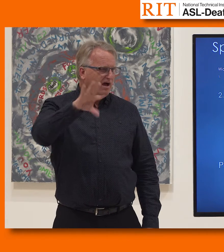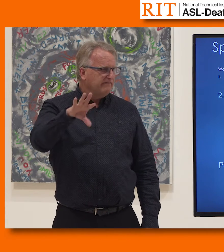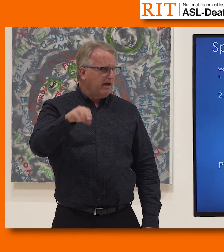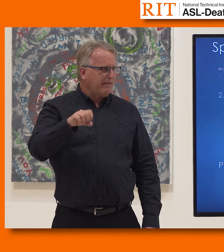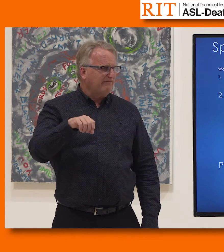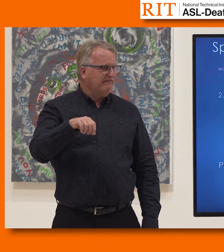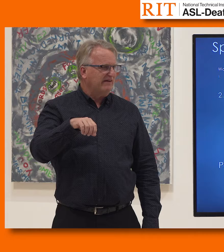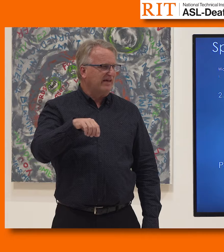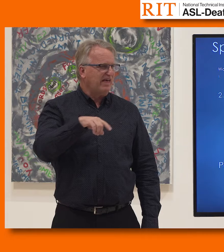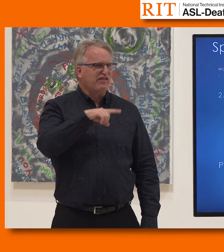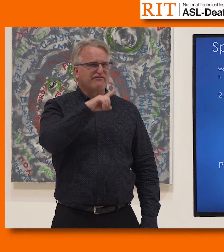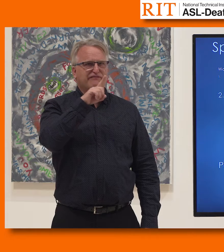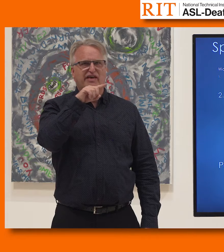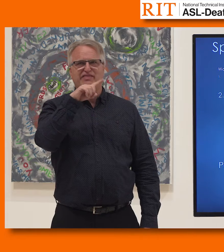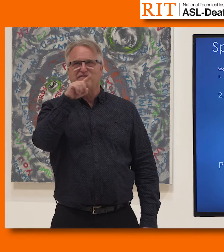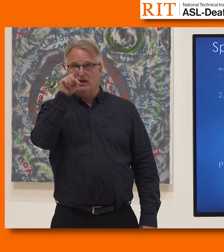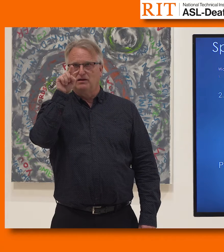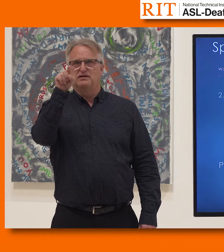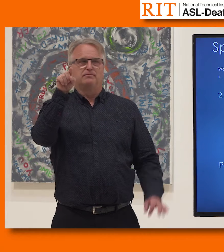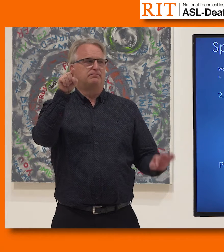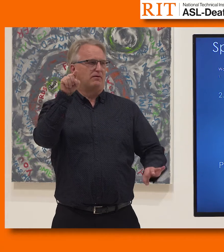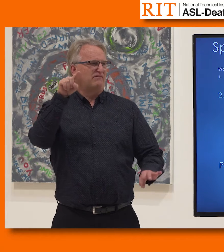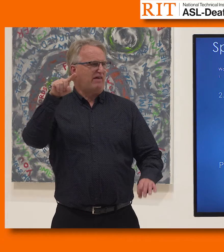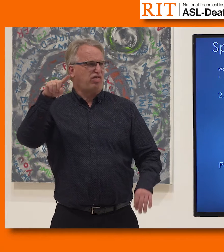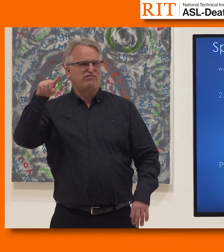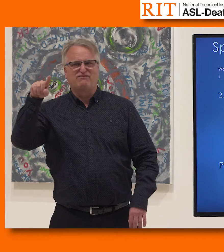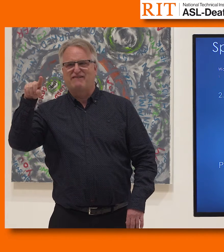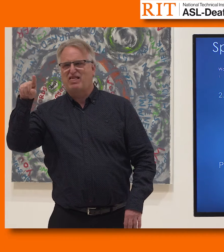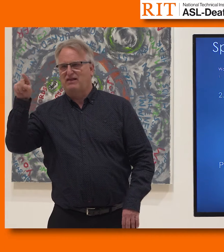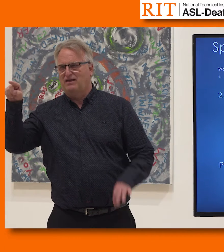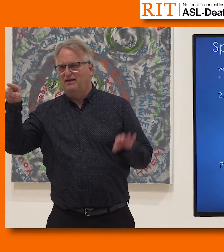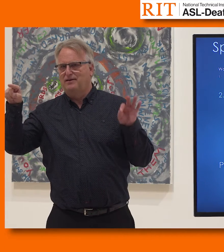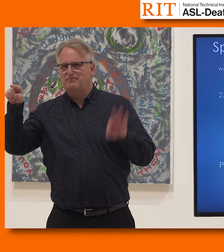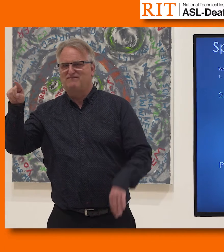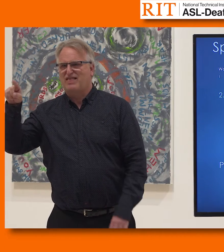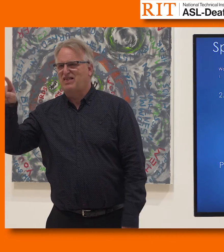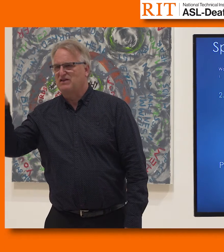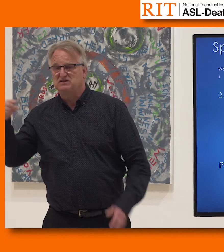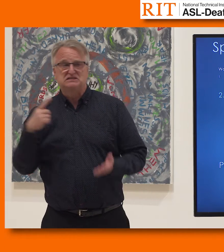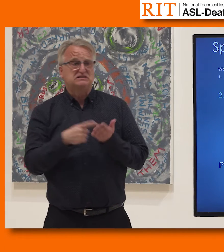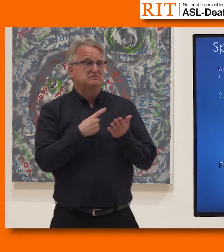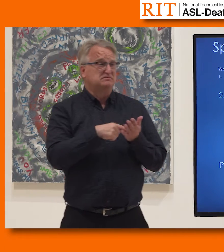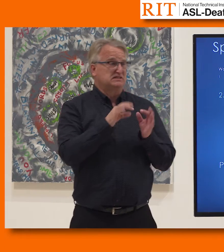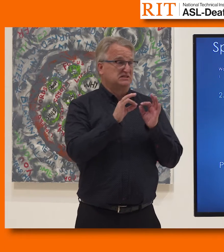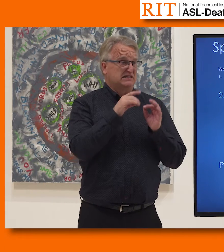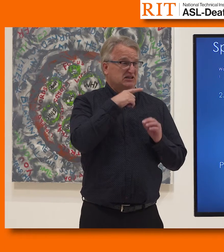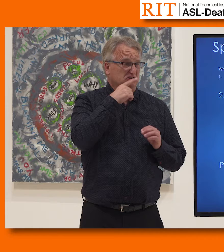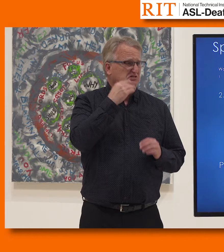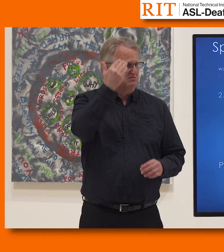So, they'll get rid of the fluff that's in the message, and they'll simply present the salient points of the message.